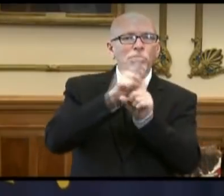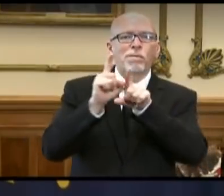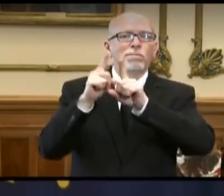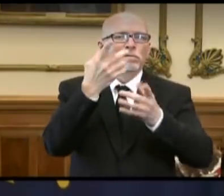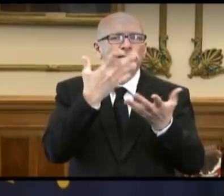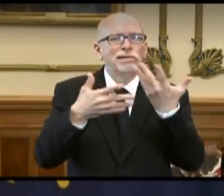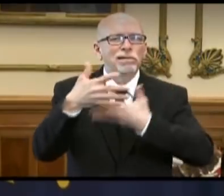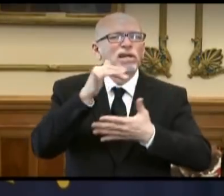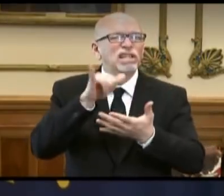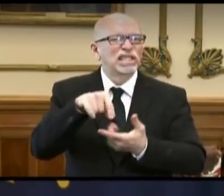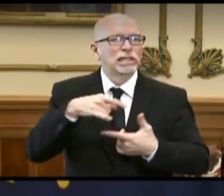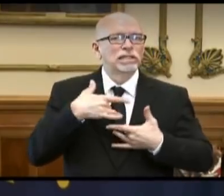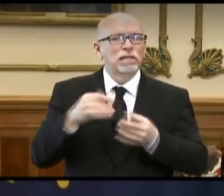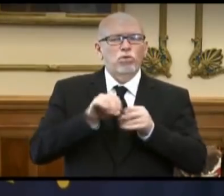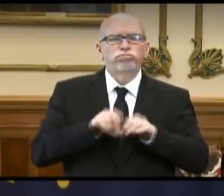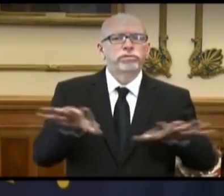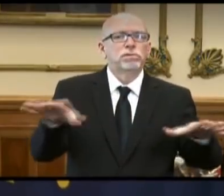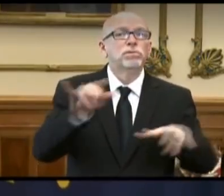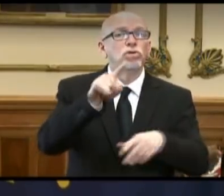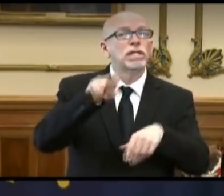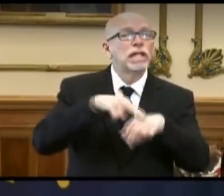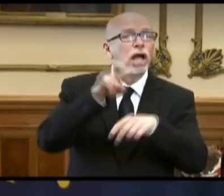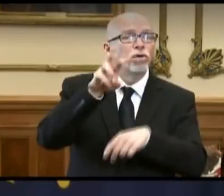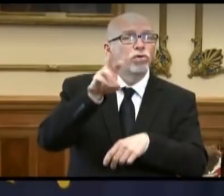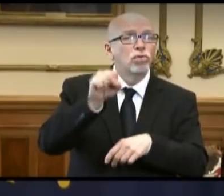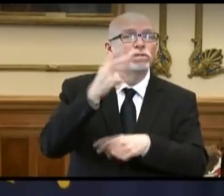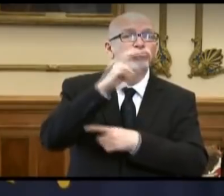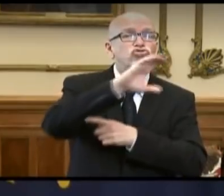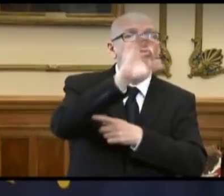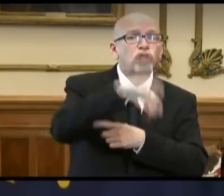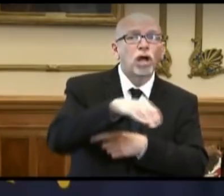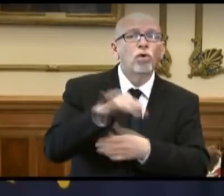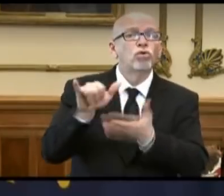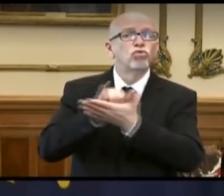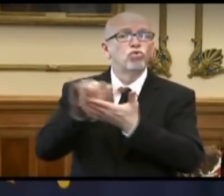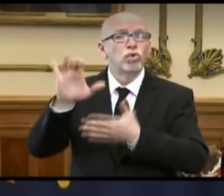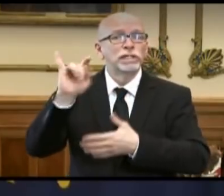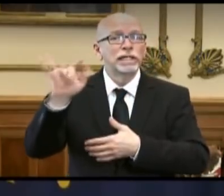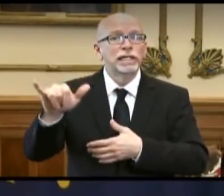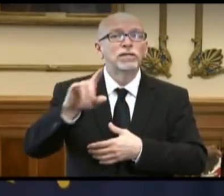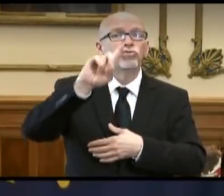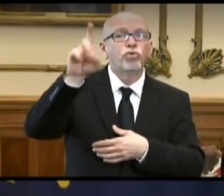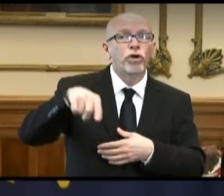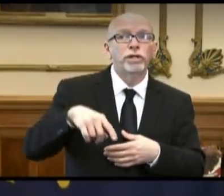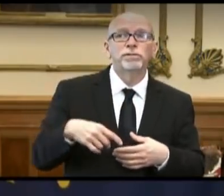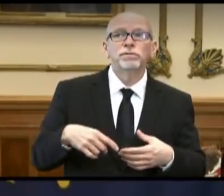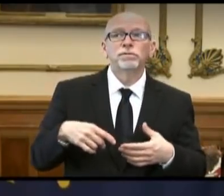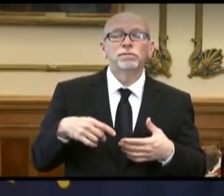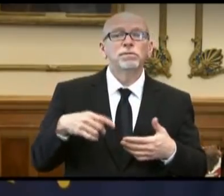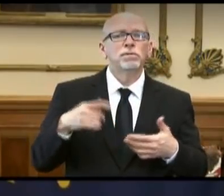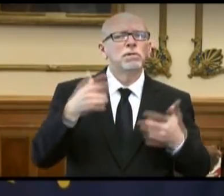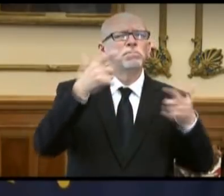THERE IS A LOT OF TRAVEL IN AND OUT, A LOT OF MOVEMENT, A LOT OF FOLKS BUMPING UP AGAINST EACH OTHER. THAT'S WHY IF YOU TURN ON THE